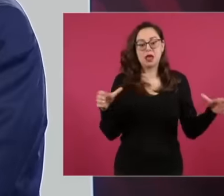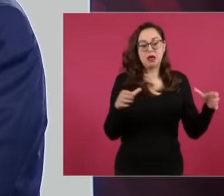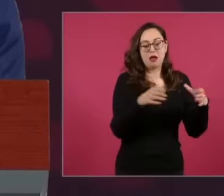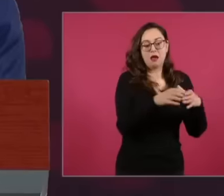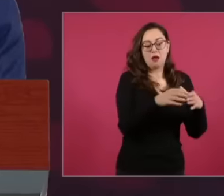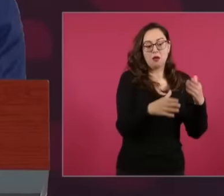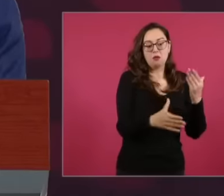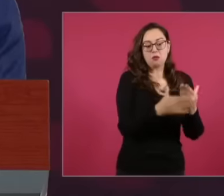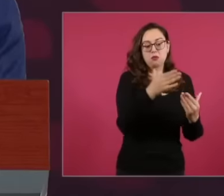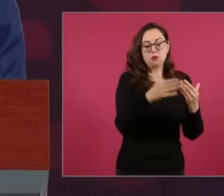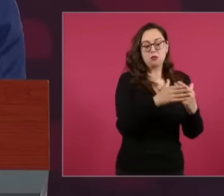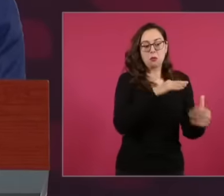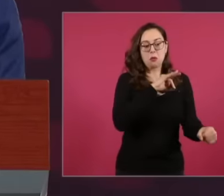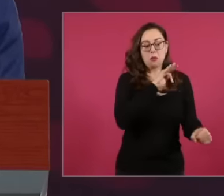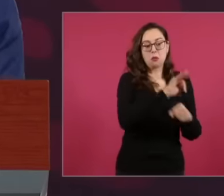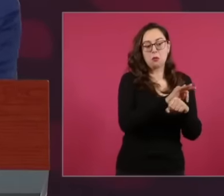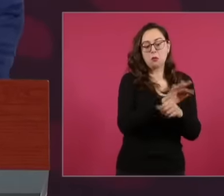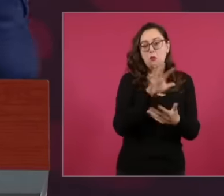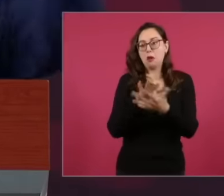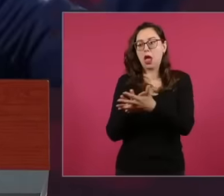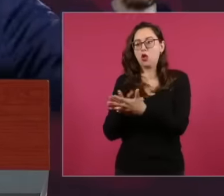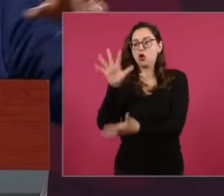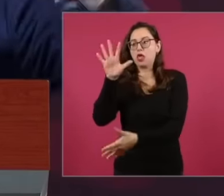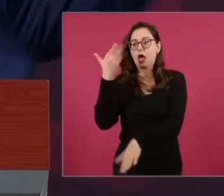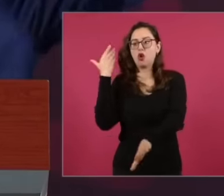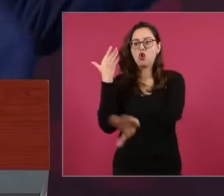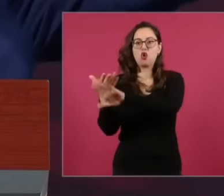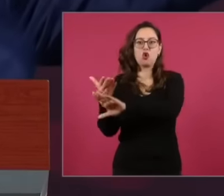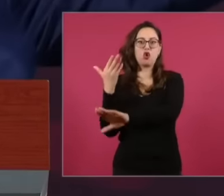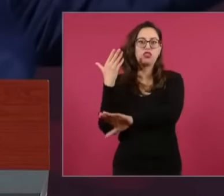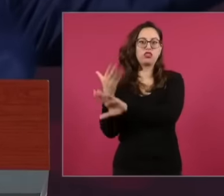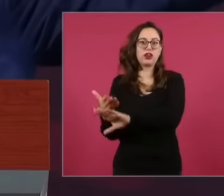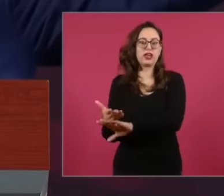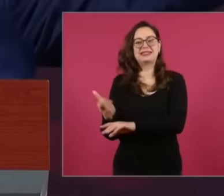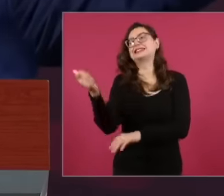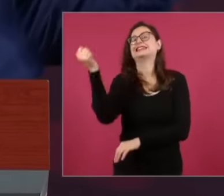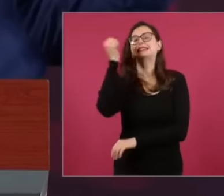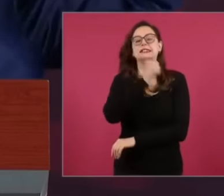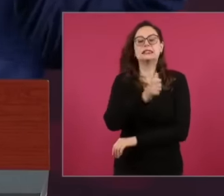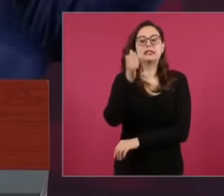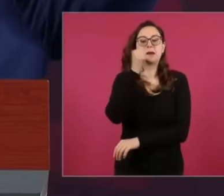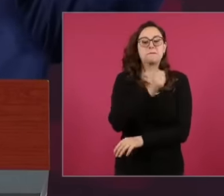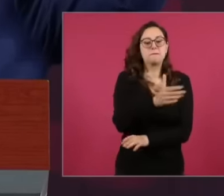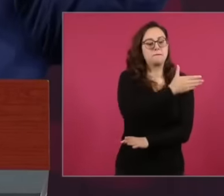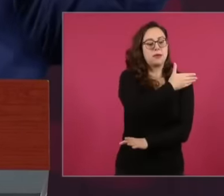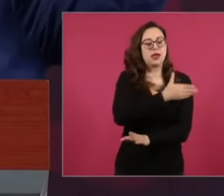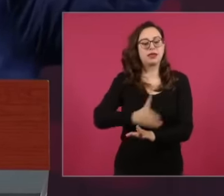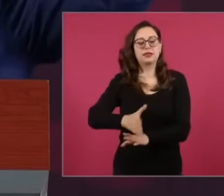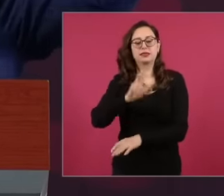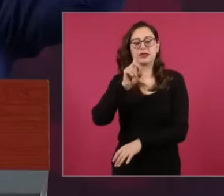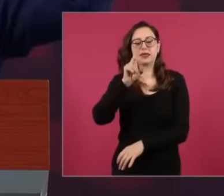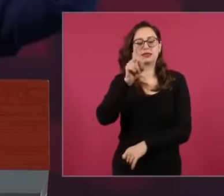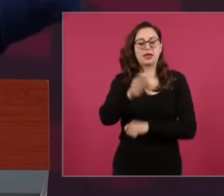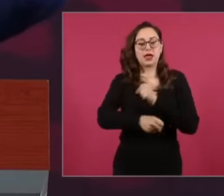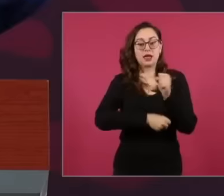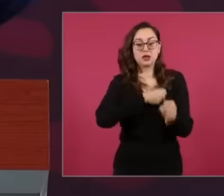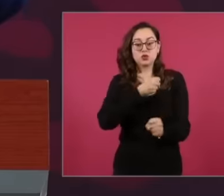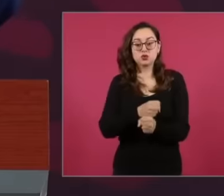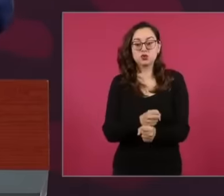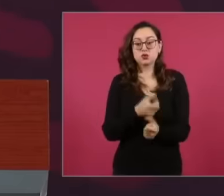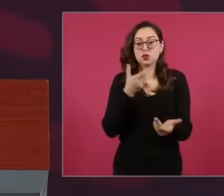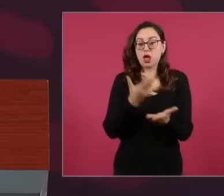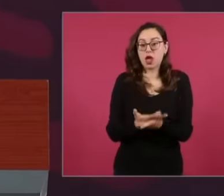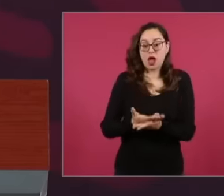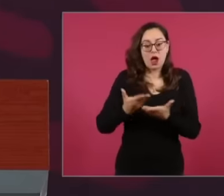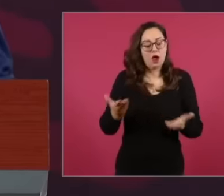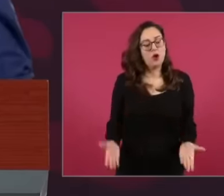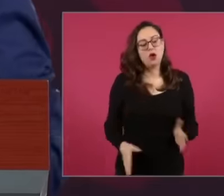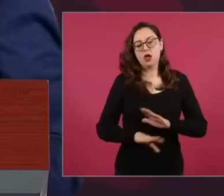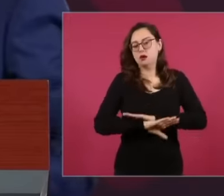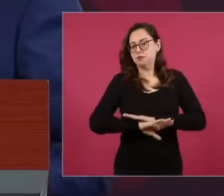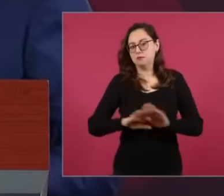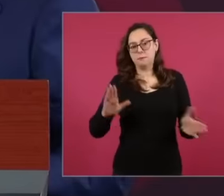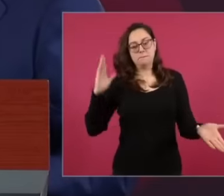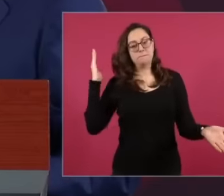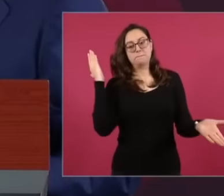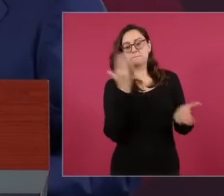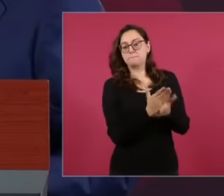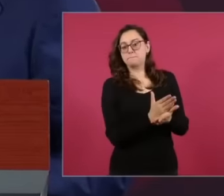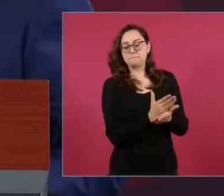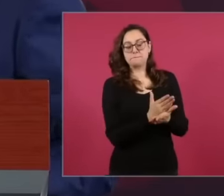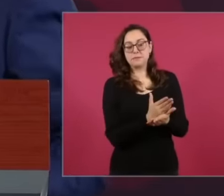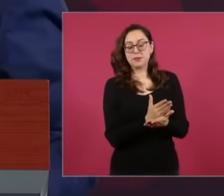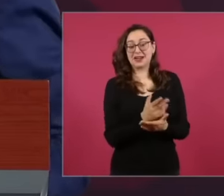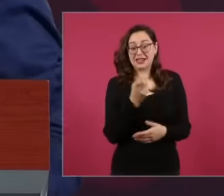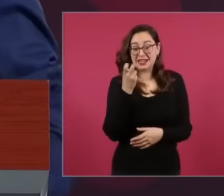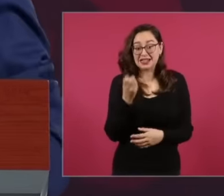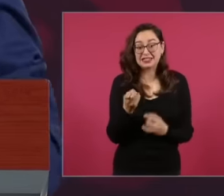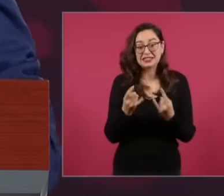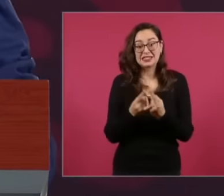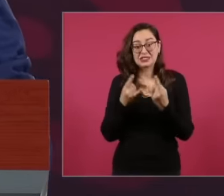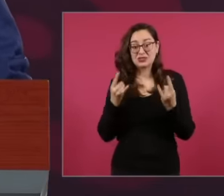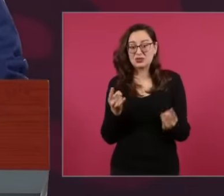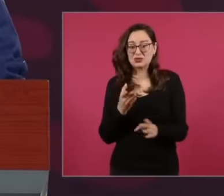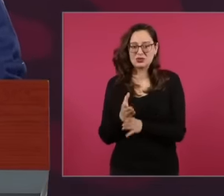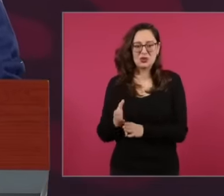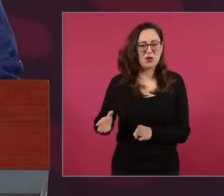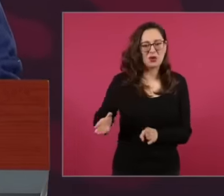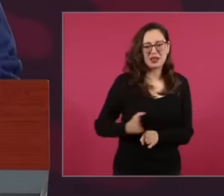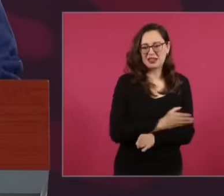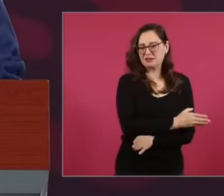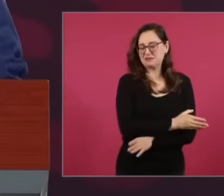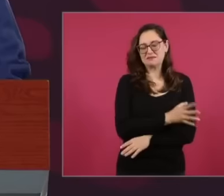of Mexicans. So that no longer exists, that is, unfortunately, a bitter story